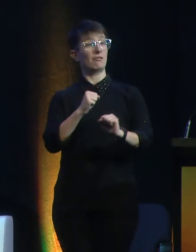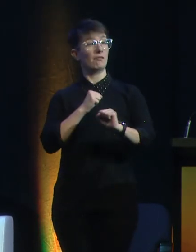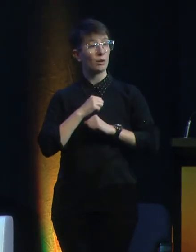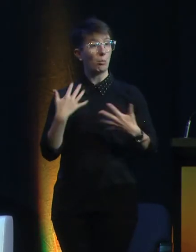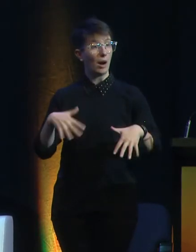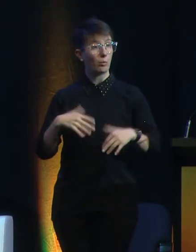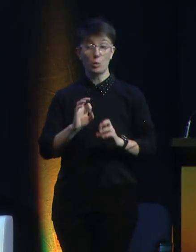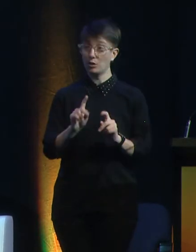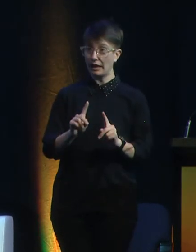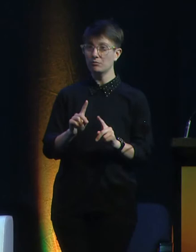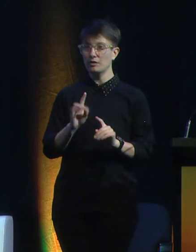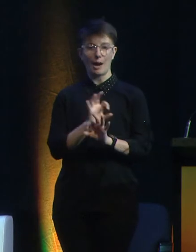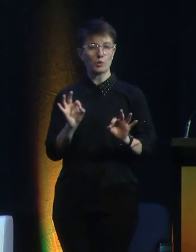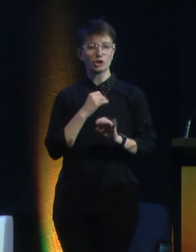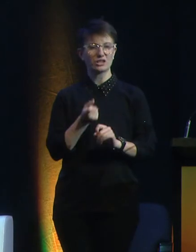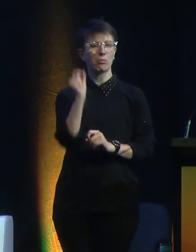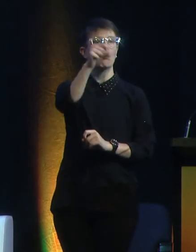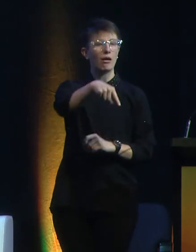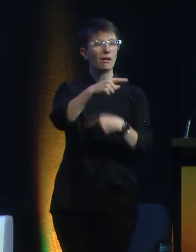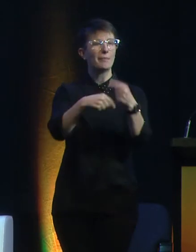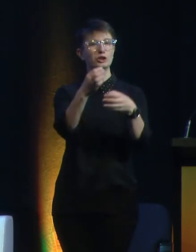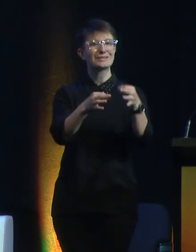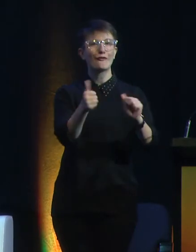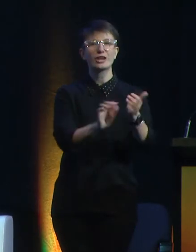to a decision that's already made. So the fact that they were able to co-create I was